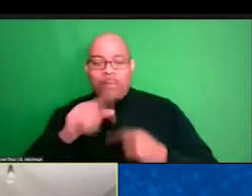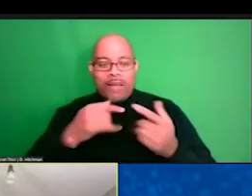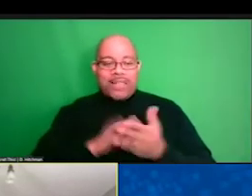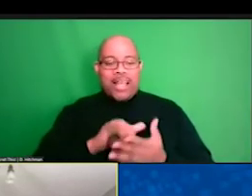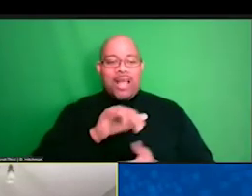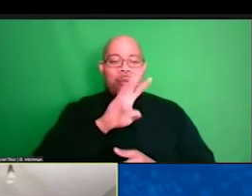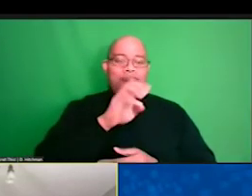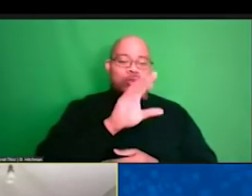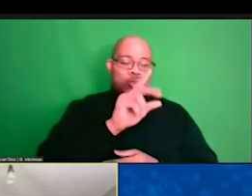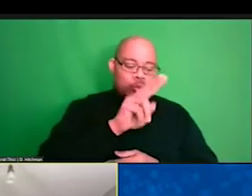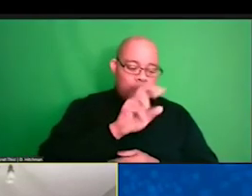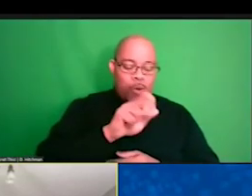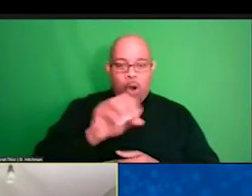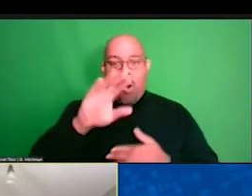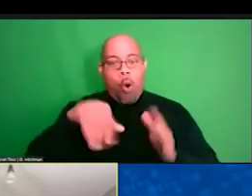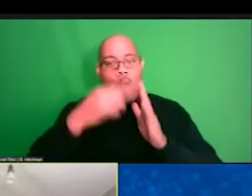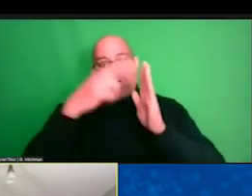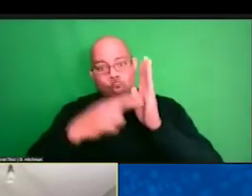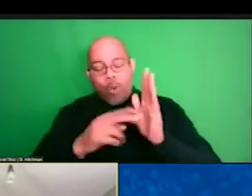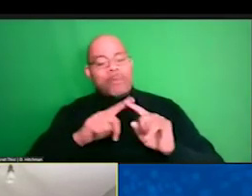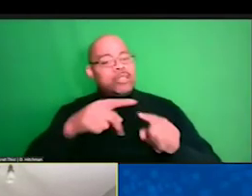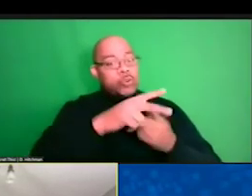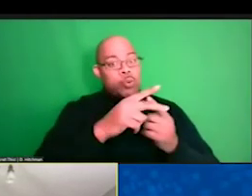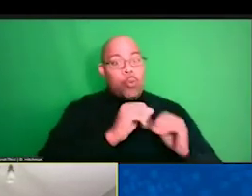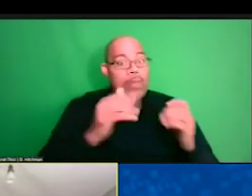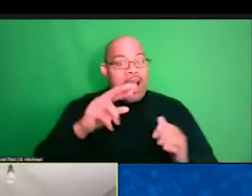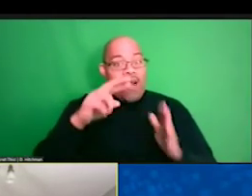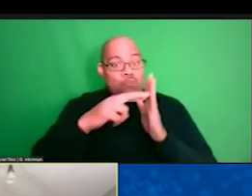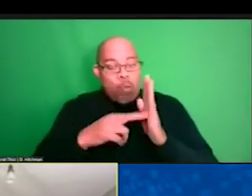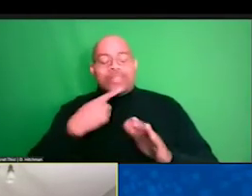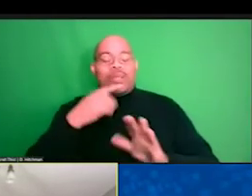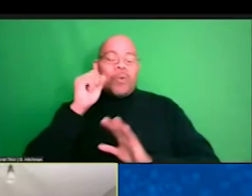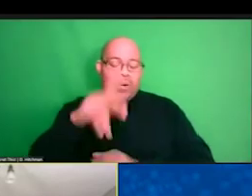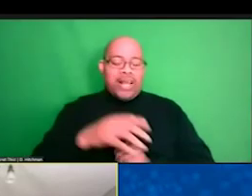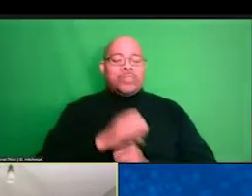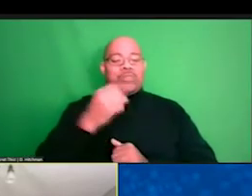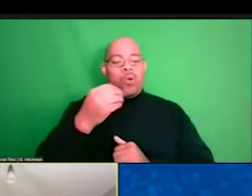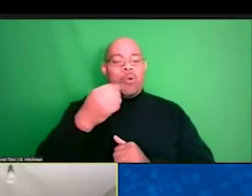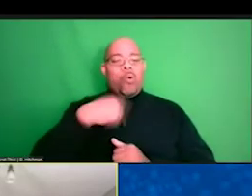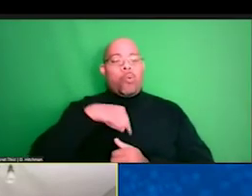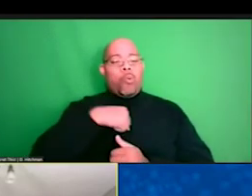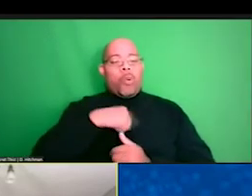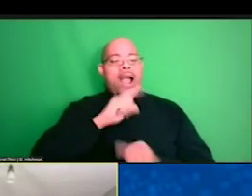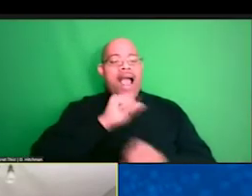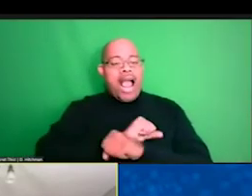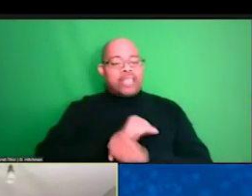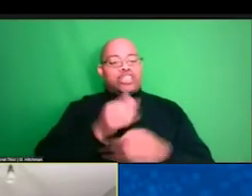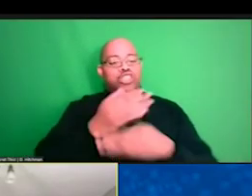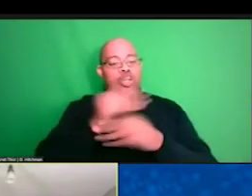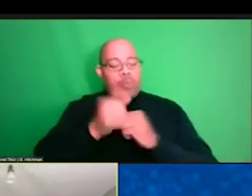all these rules. Tools not rules. I say okay, and we actually share with them. A lot of